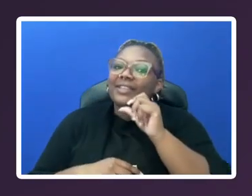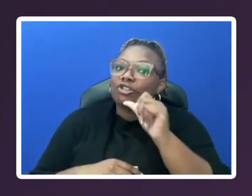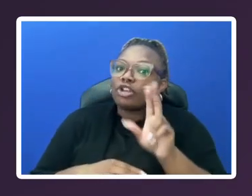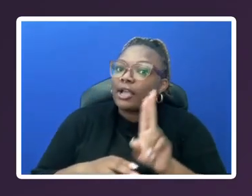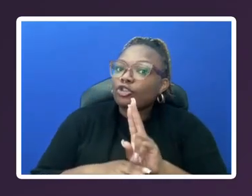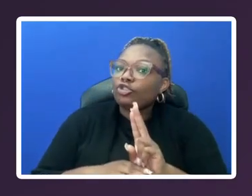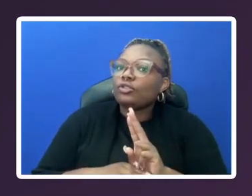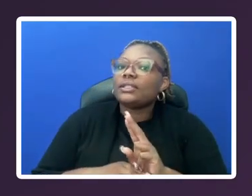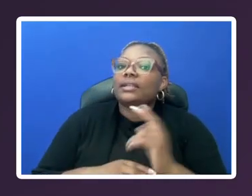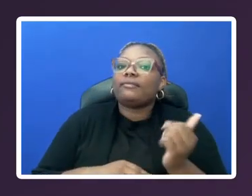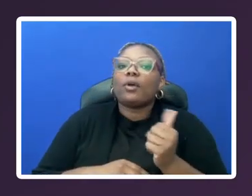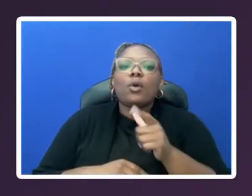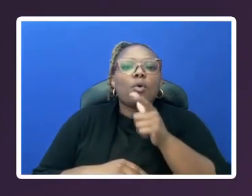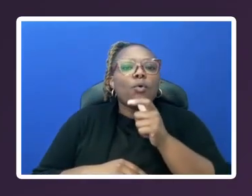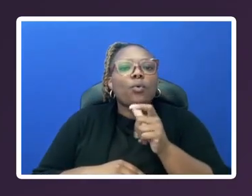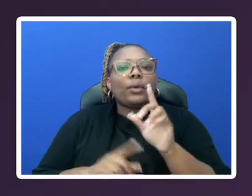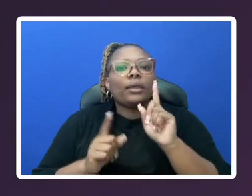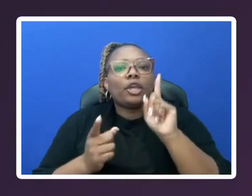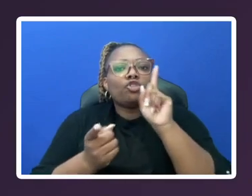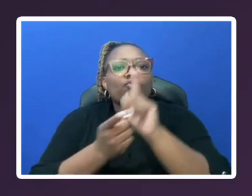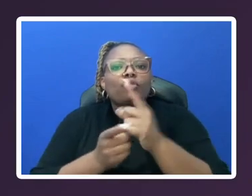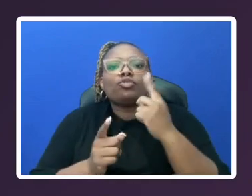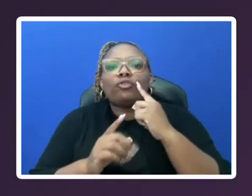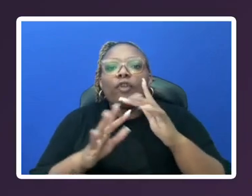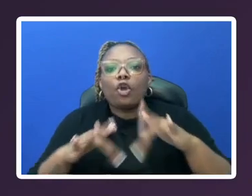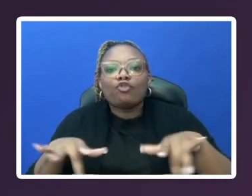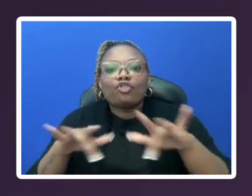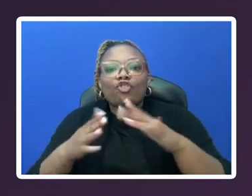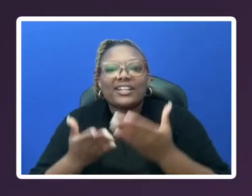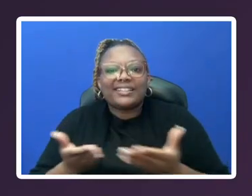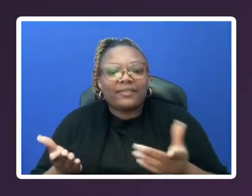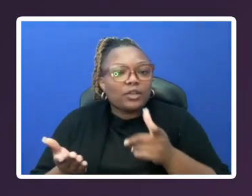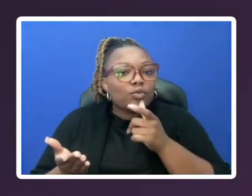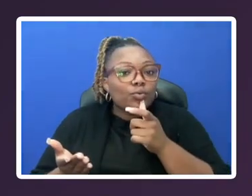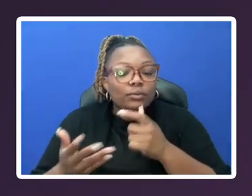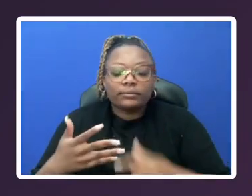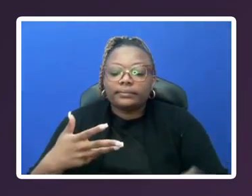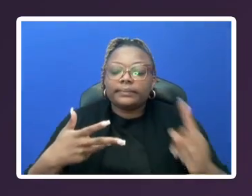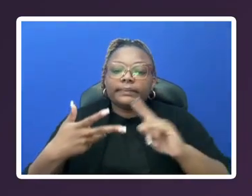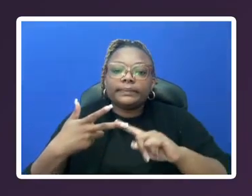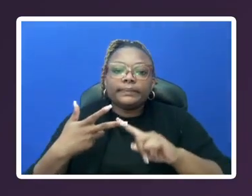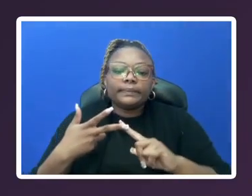go to for a recording device? Number three, questions. Come prepared